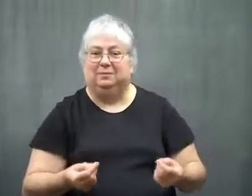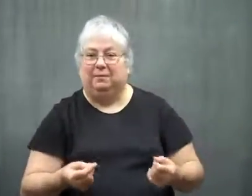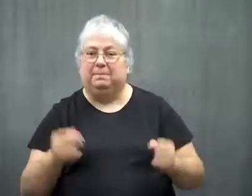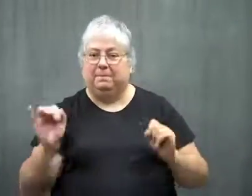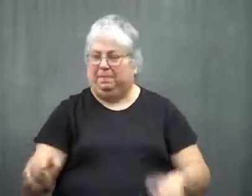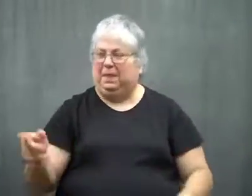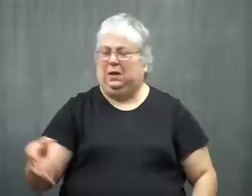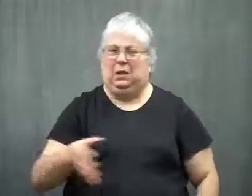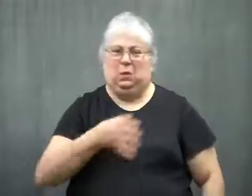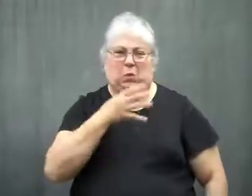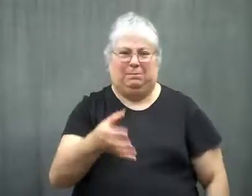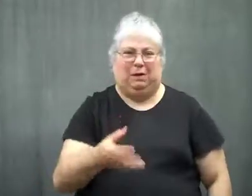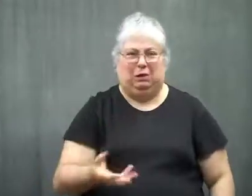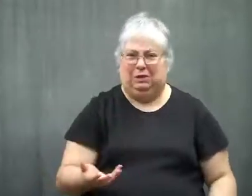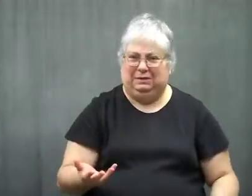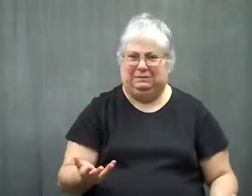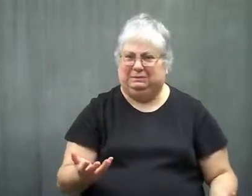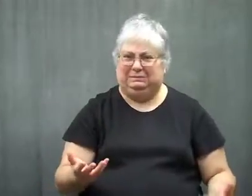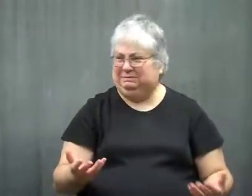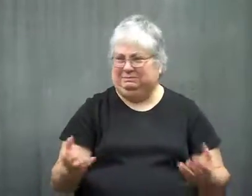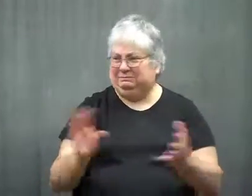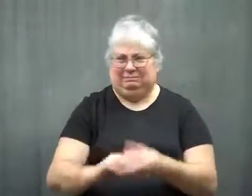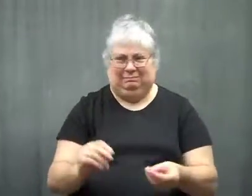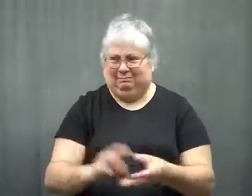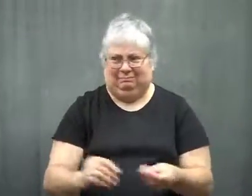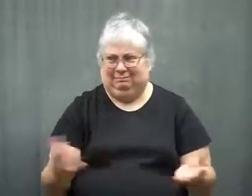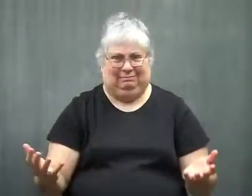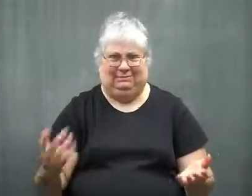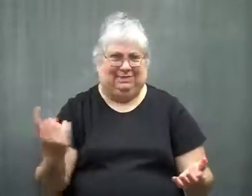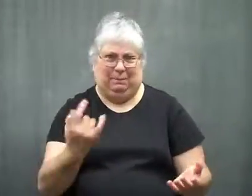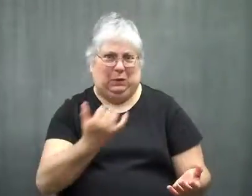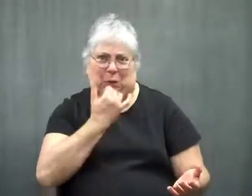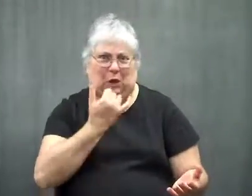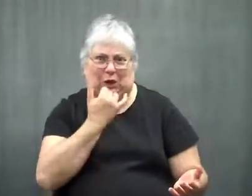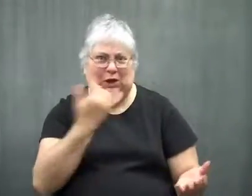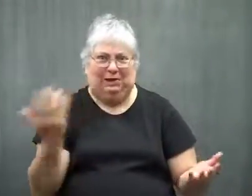The grandmother said there was something wrong,